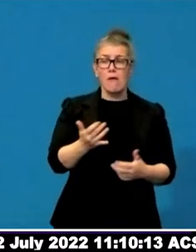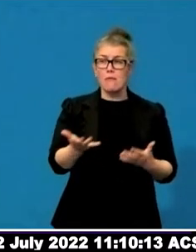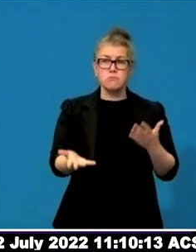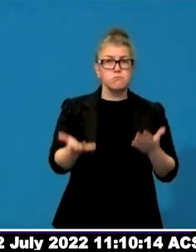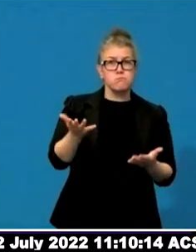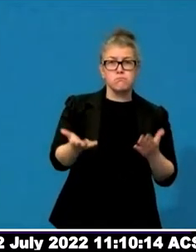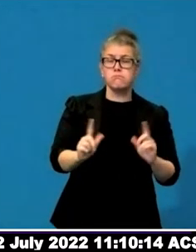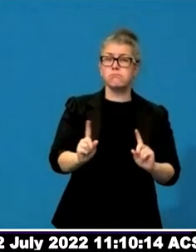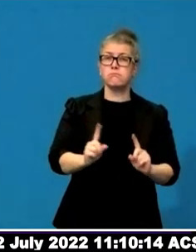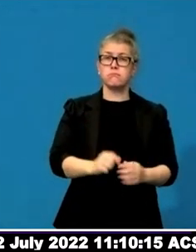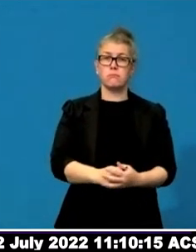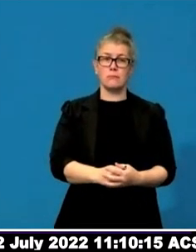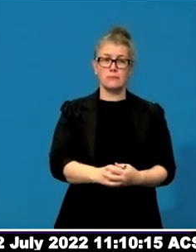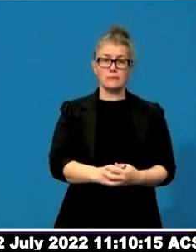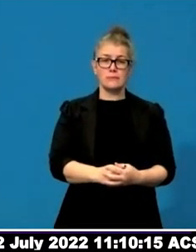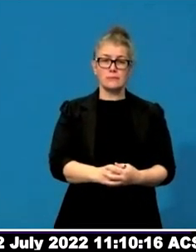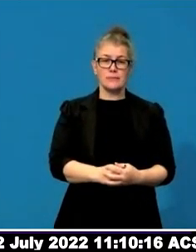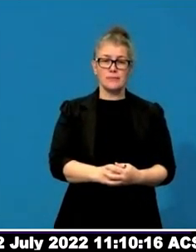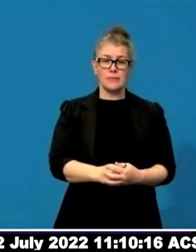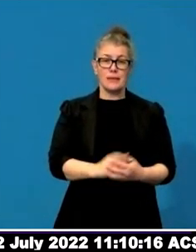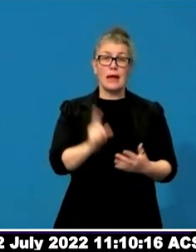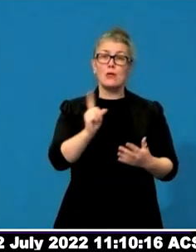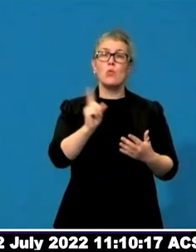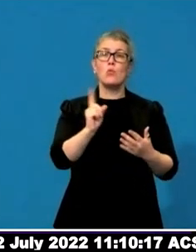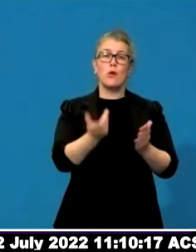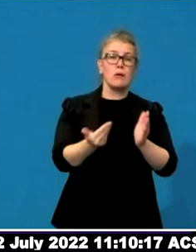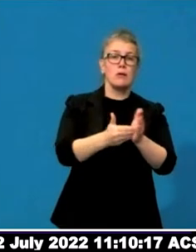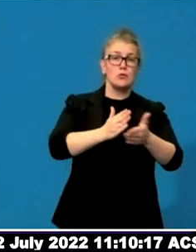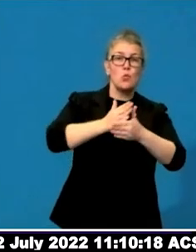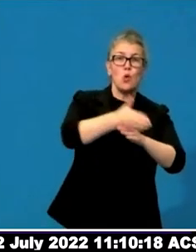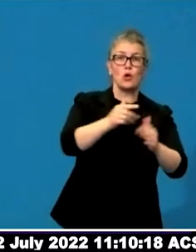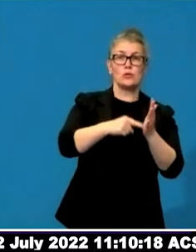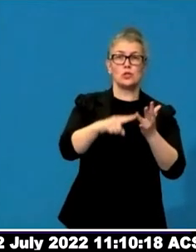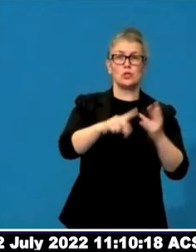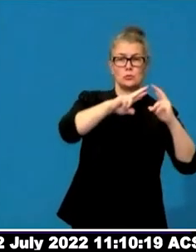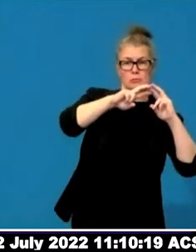the level of work involved in investigating that complaint.